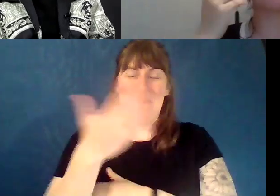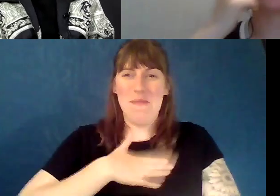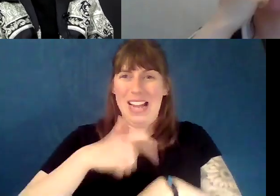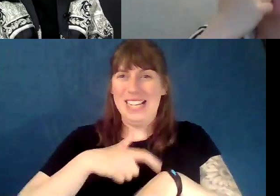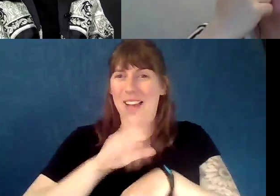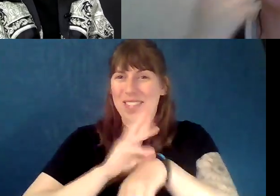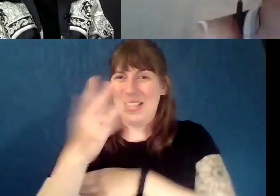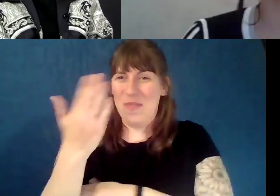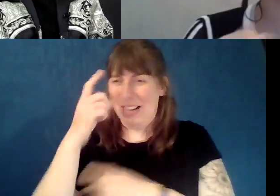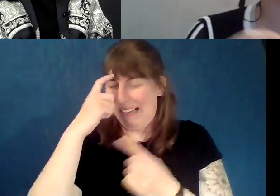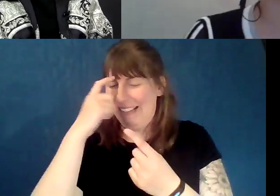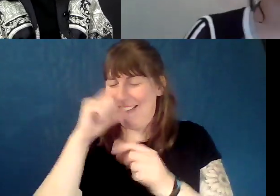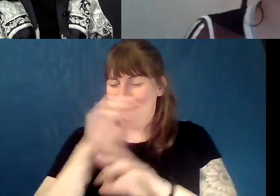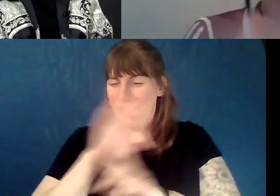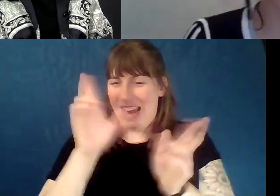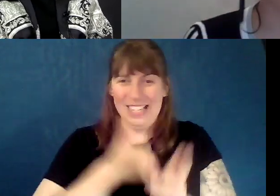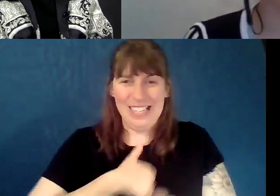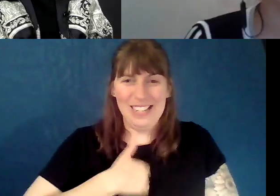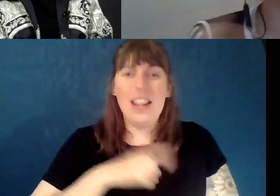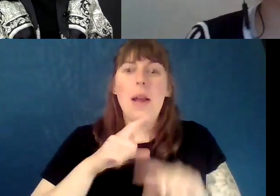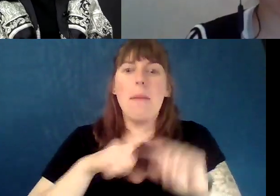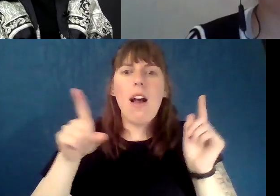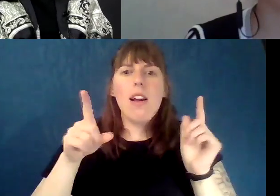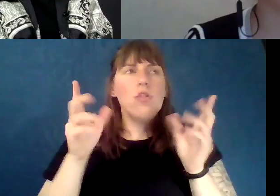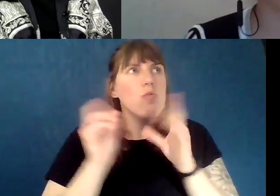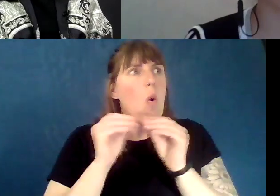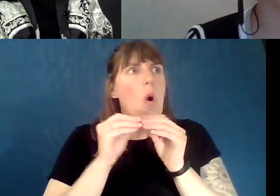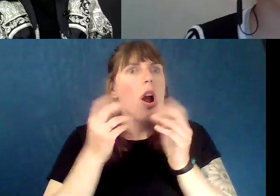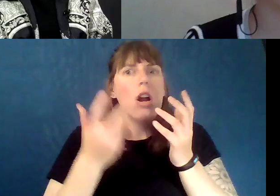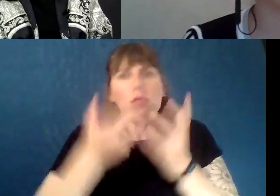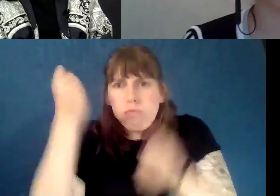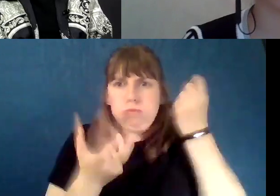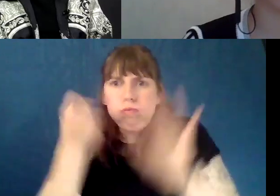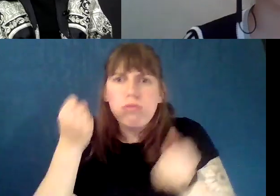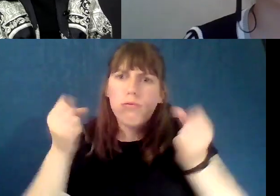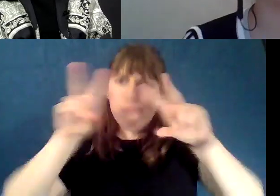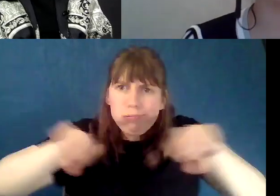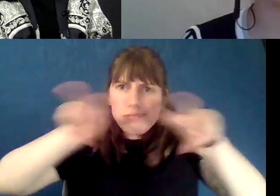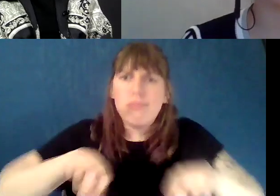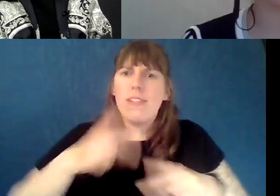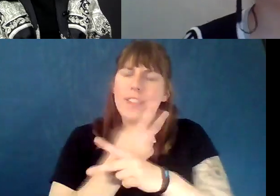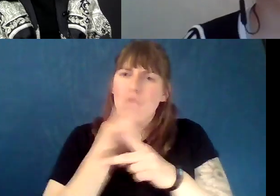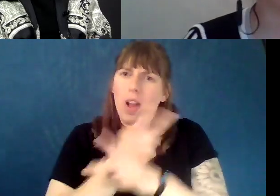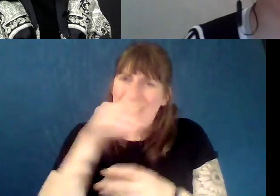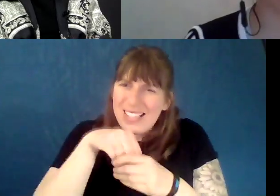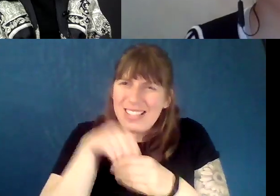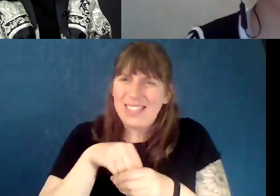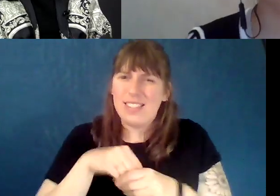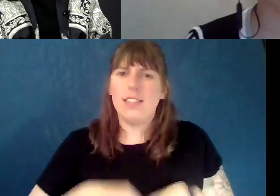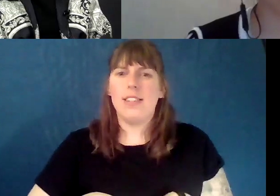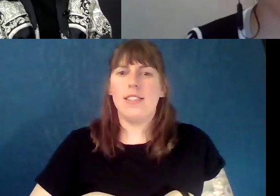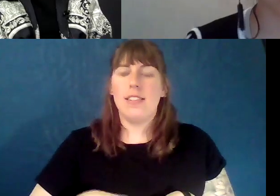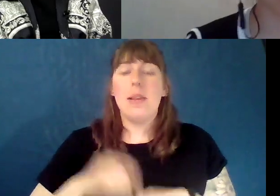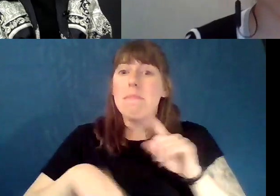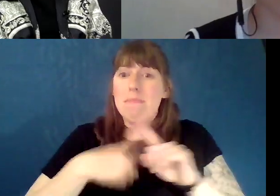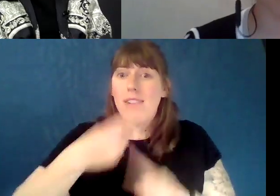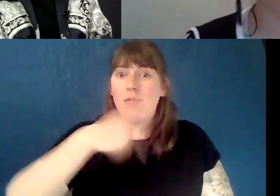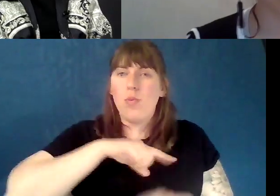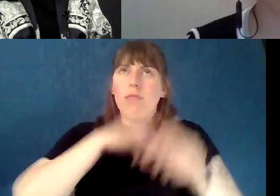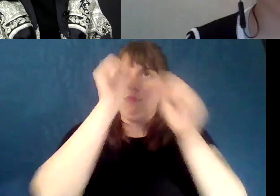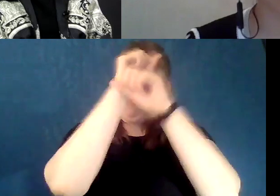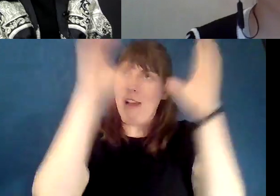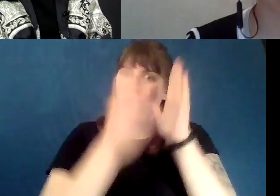firing, but to unravel, and I think to kind of reimagine the possibilities that are open to us,